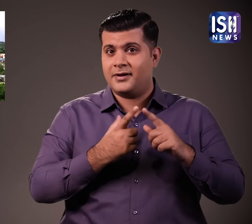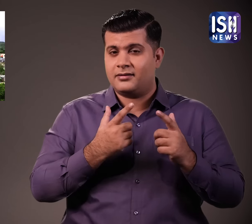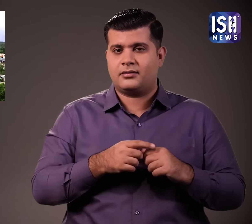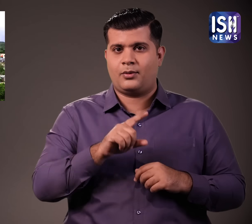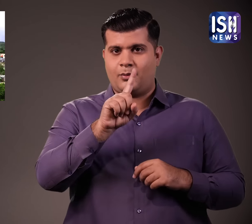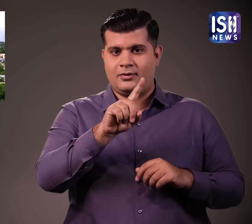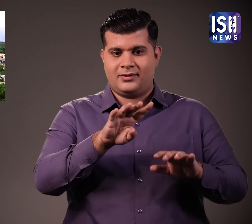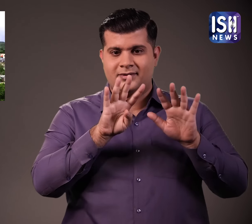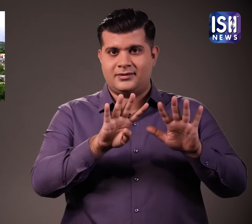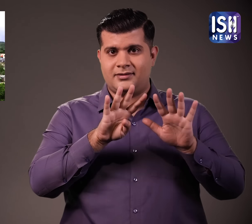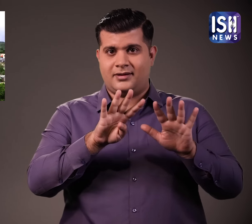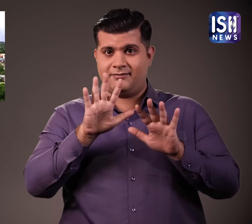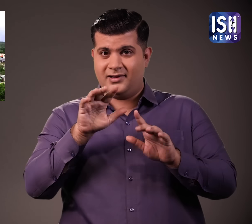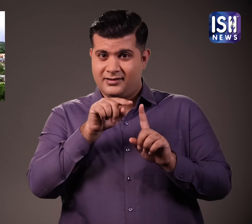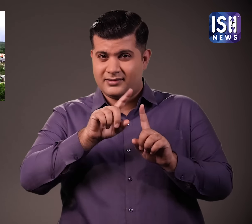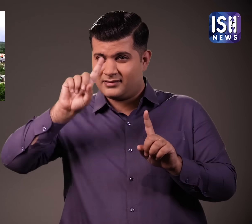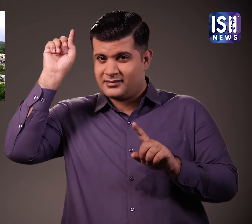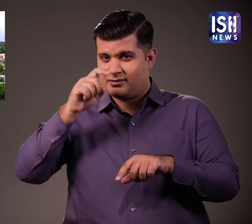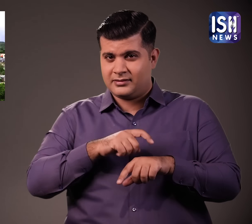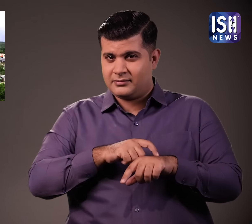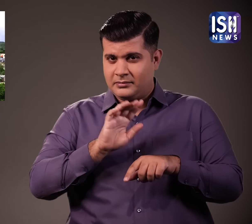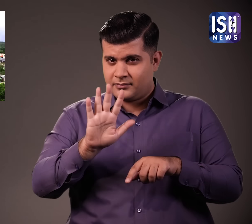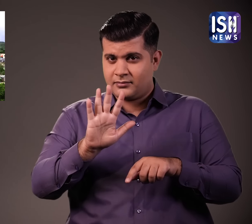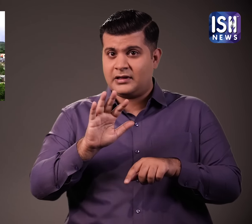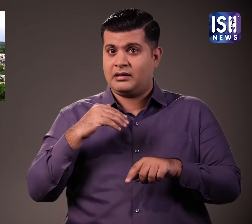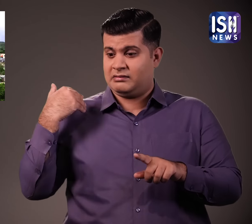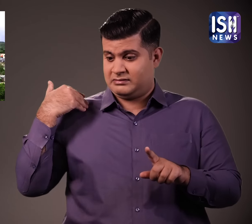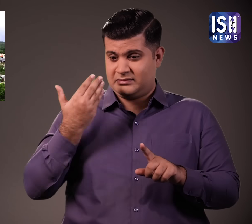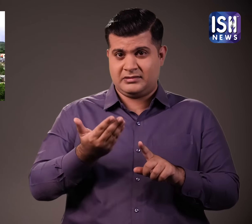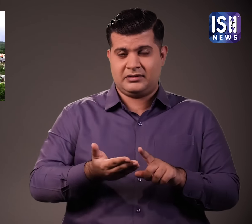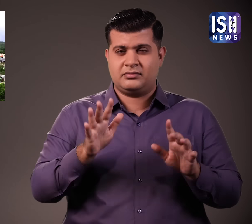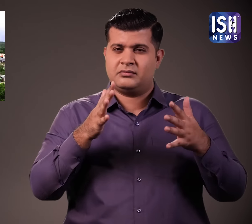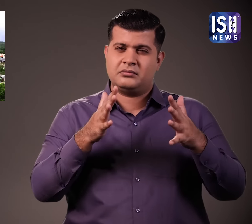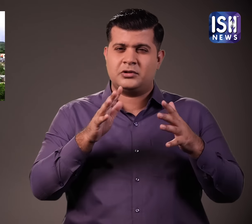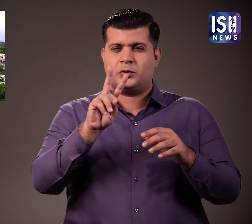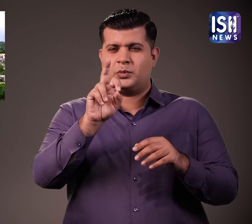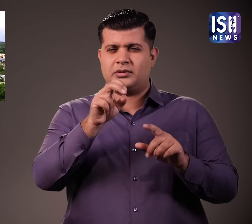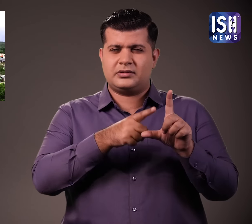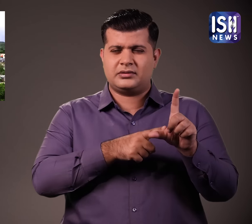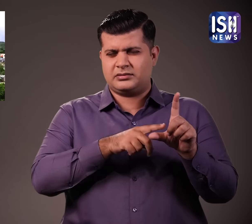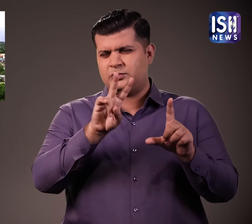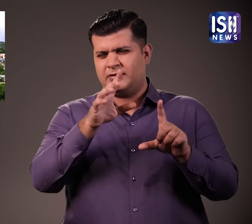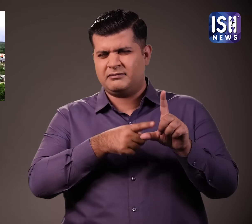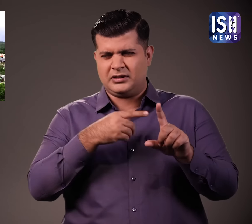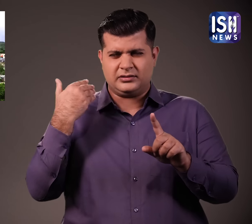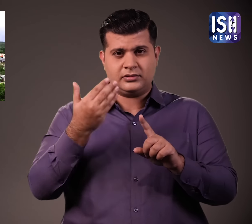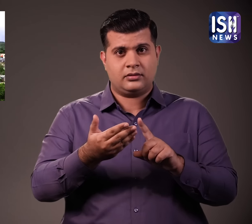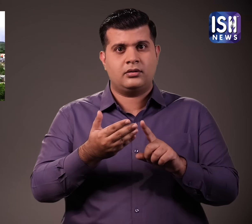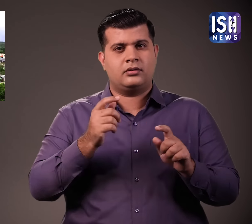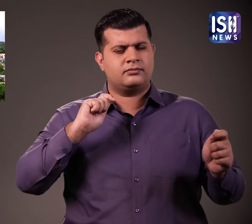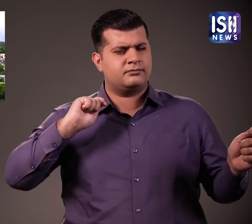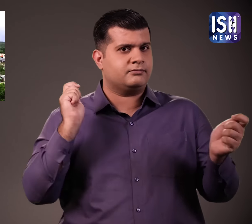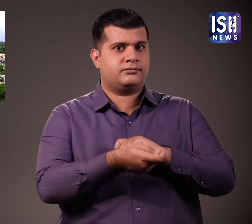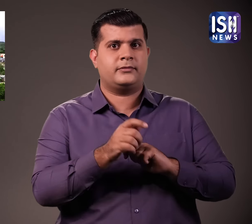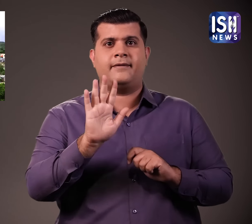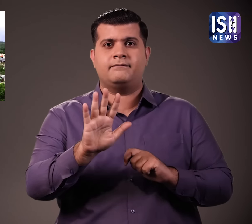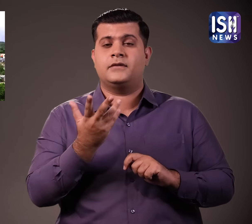In the last 25 years since around 1995, there has been a drastic change.